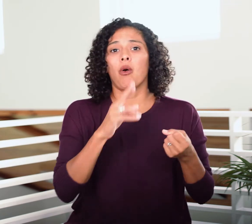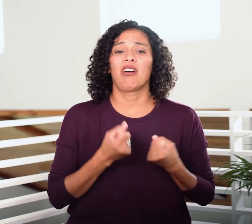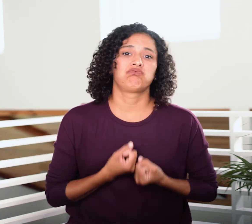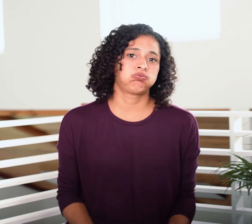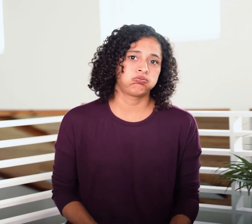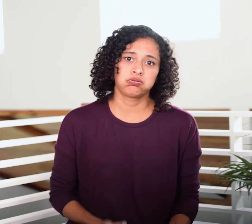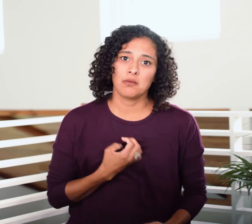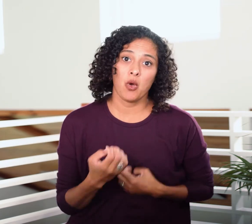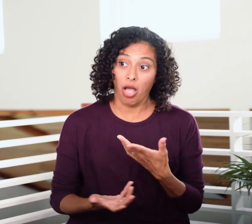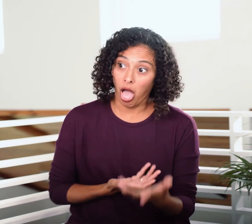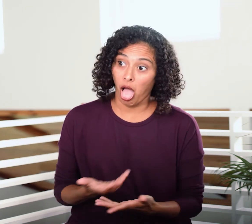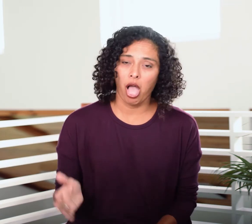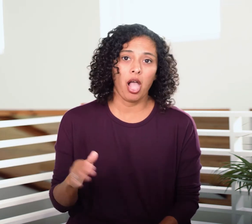or maybe he’s just too emotionally exhausted to deal with it.